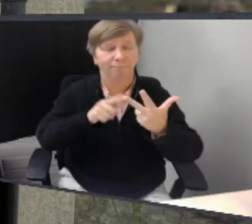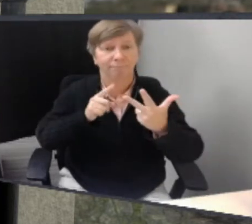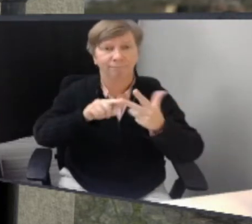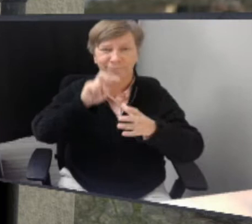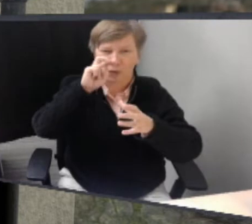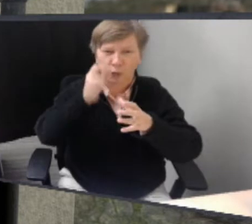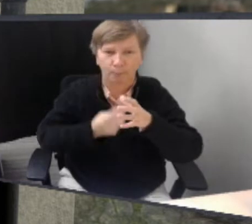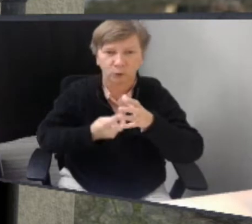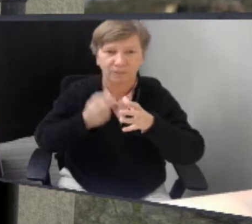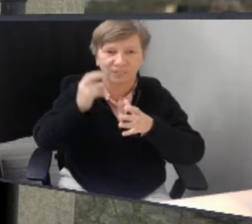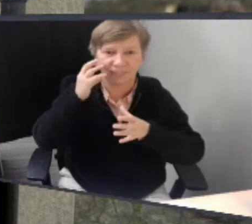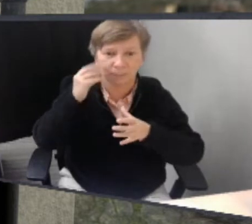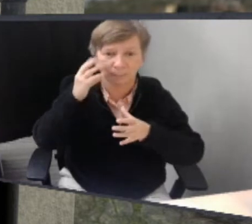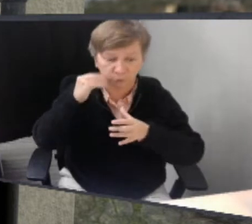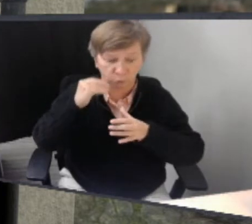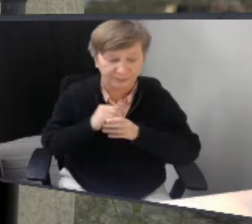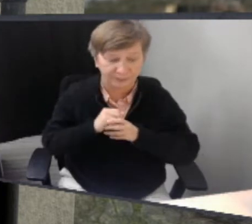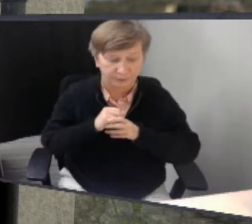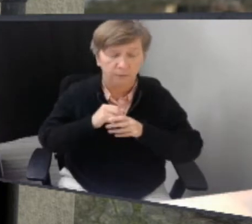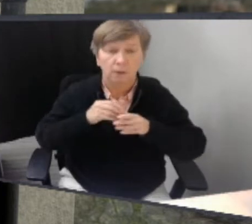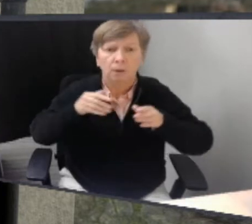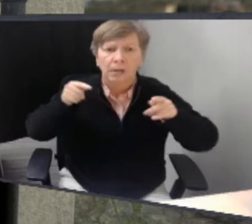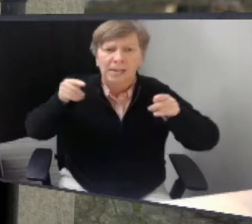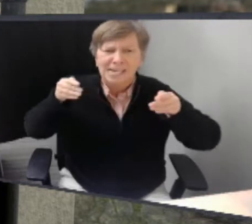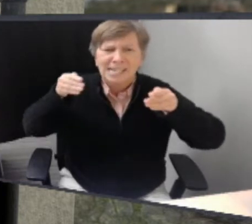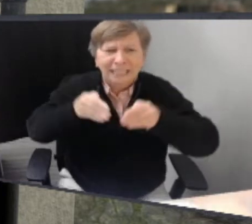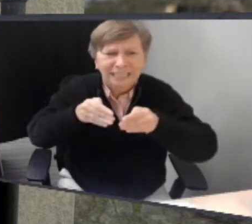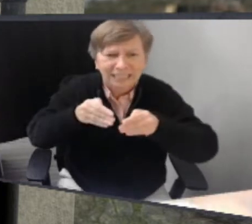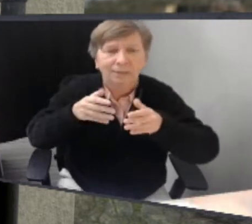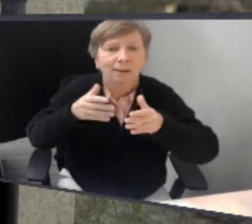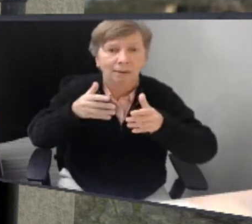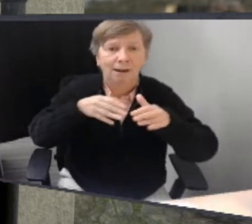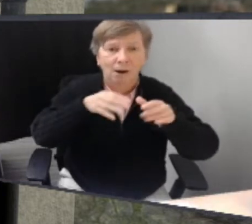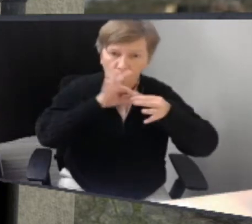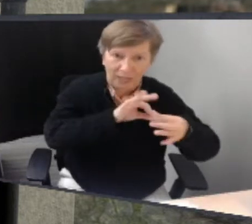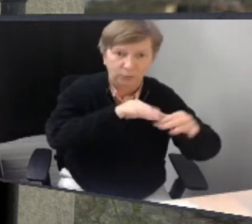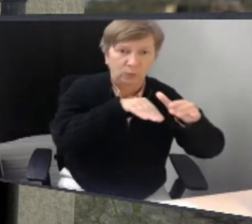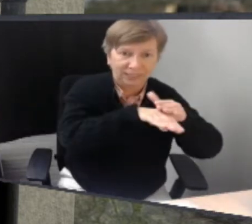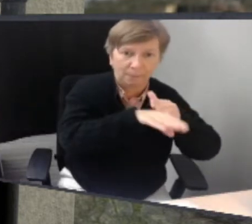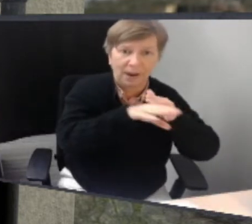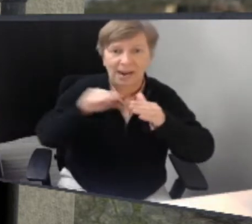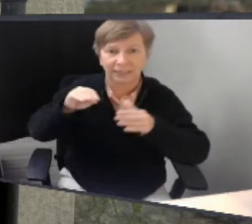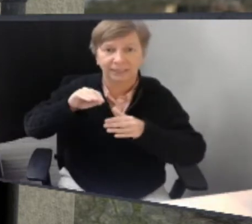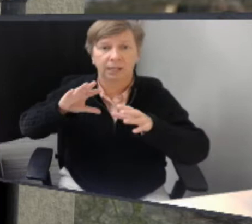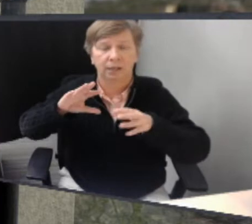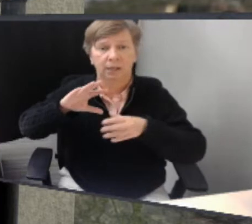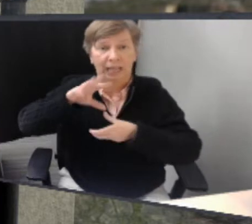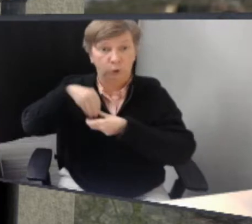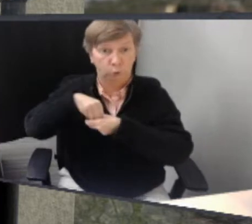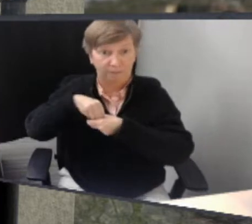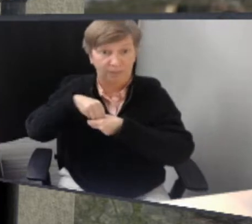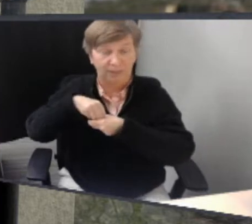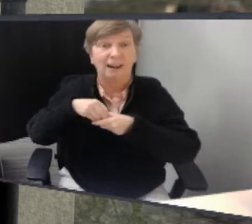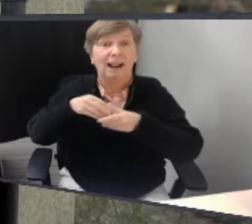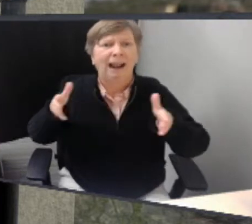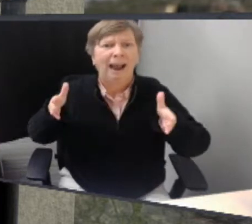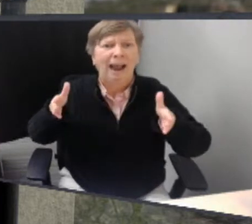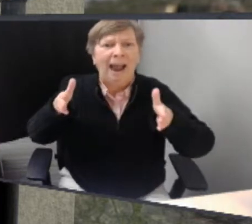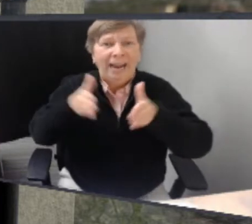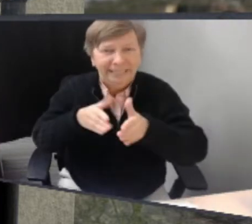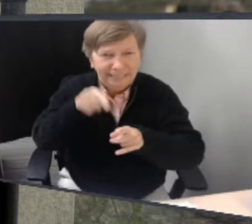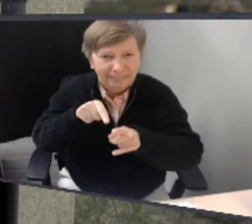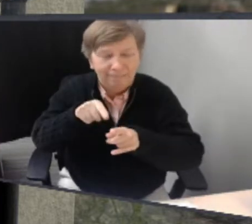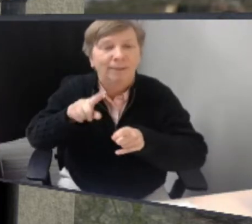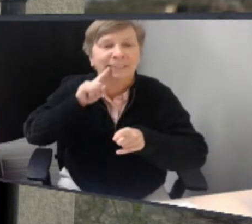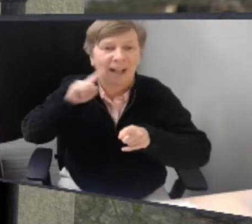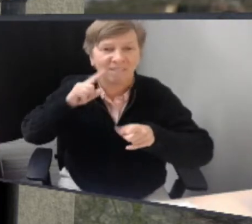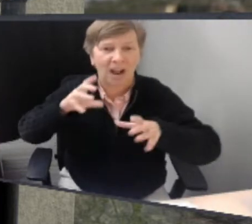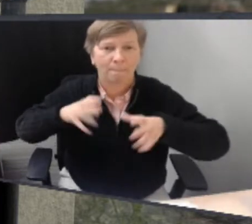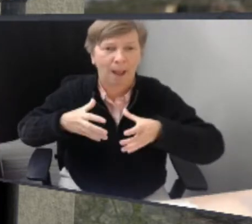interactive and immersive technologies, and specifically related to accessibility and inclusion,